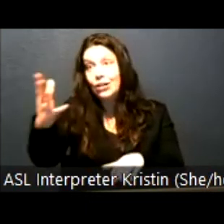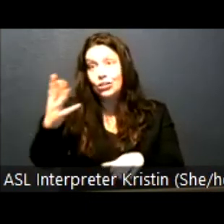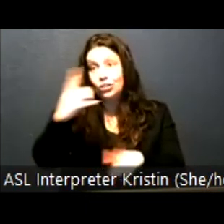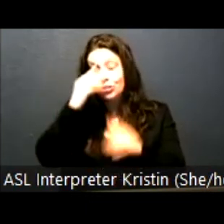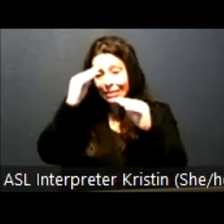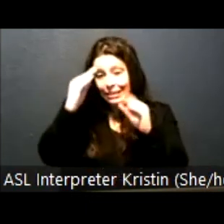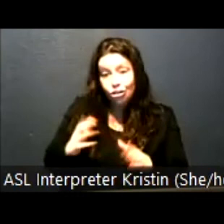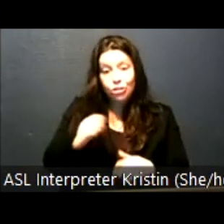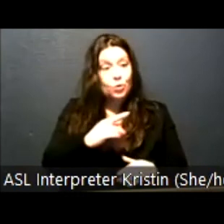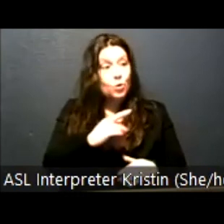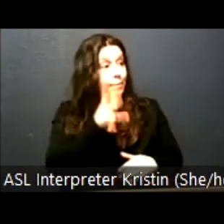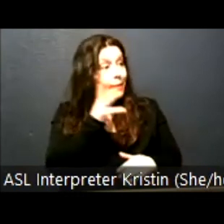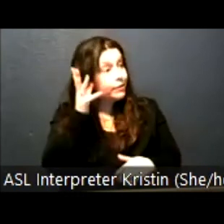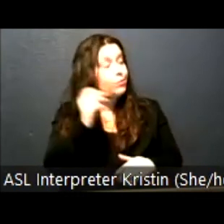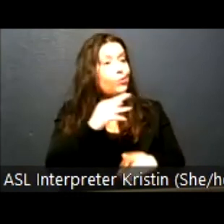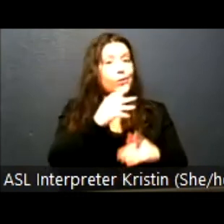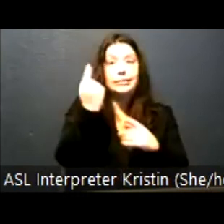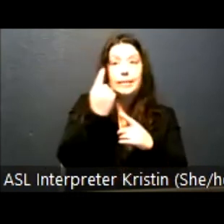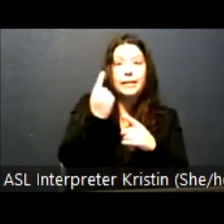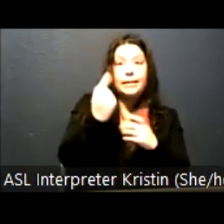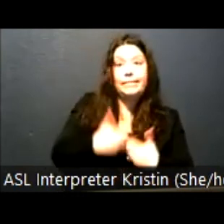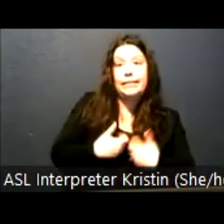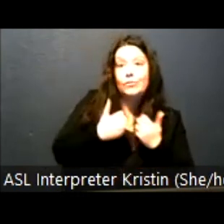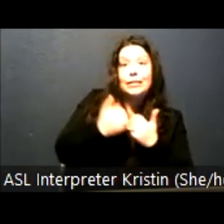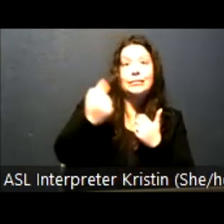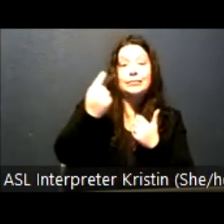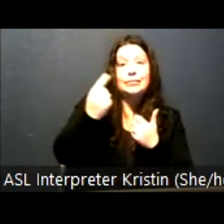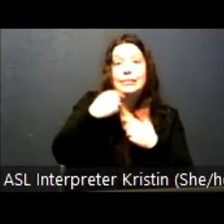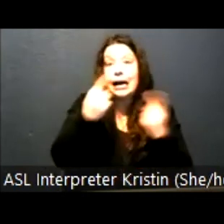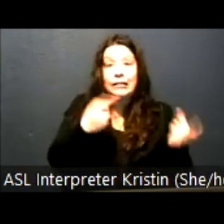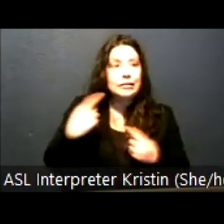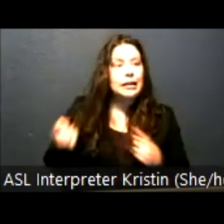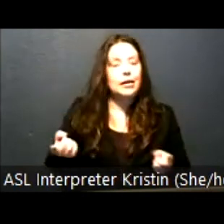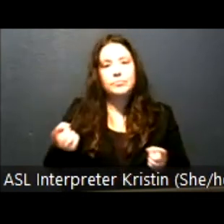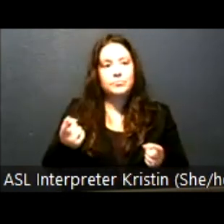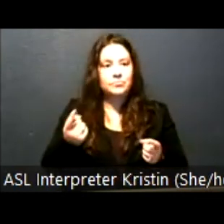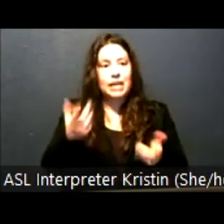they're interested and hope that they find someone to encourage them to get to uh, you know, be in this